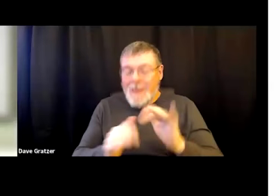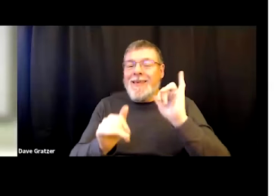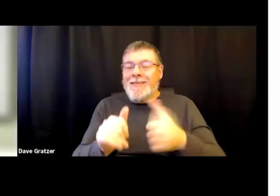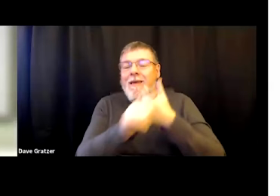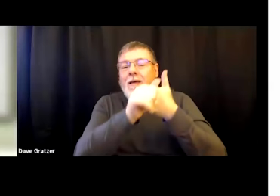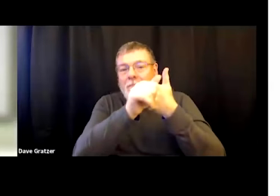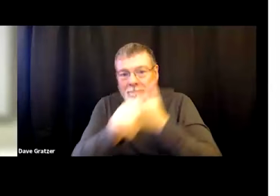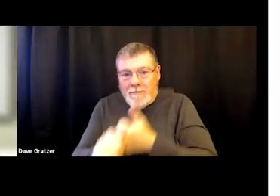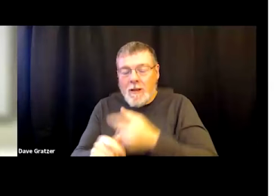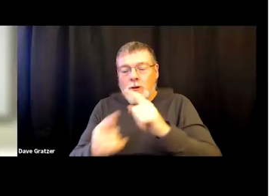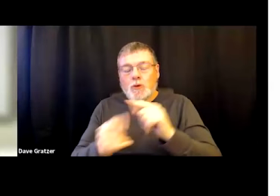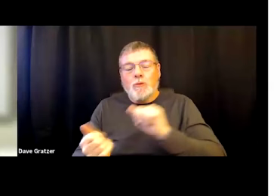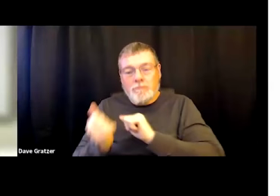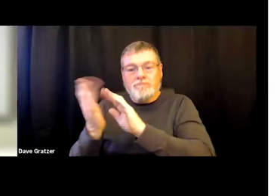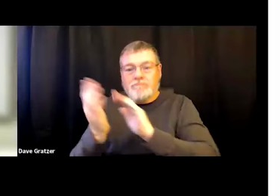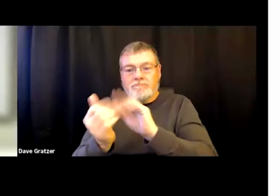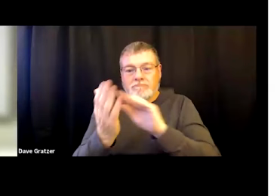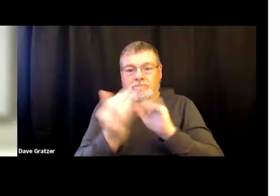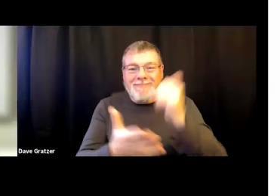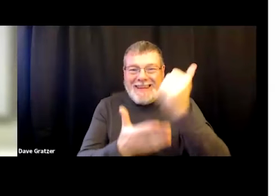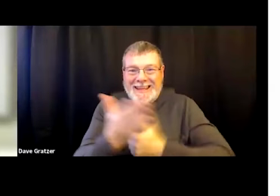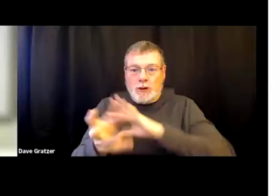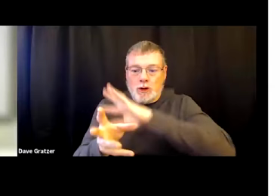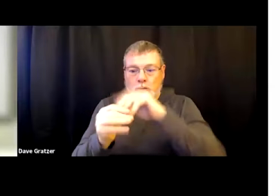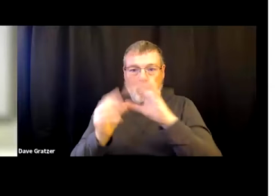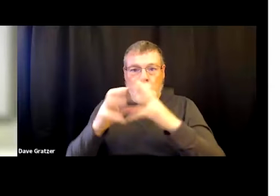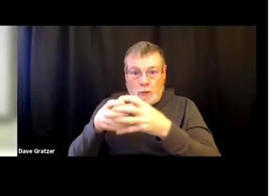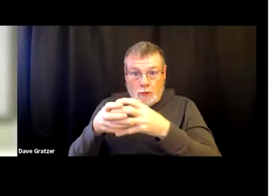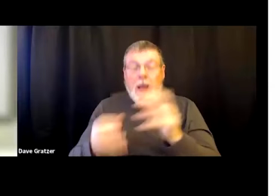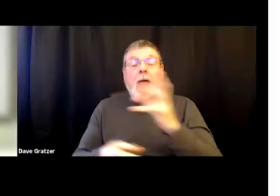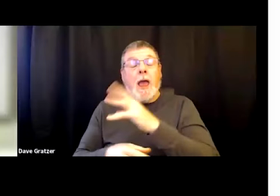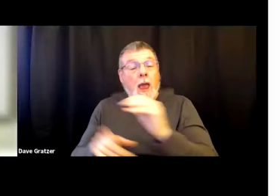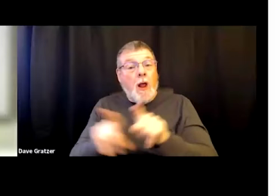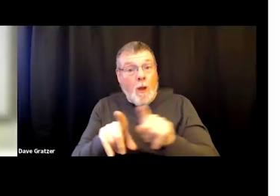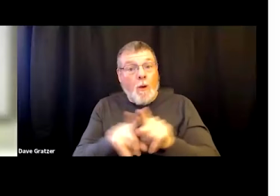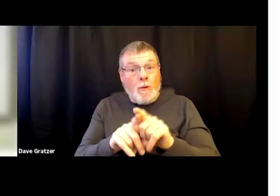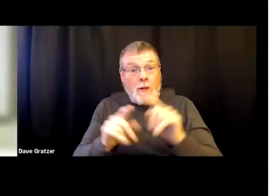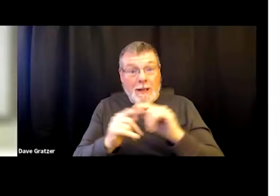to address each of these factors, and that also addresses the criminogenic needs